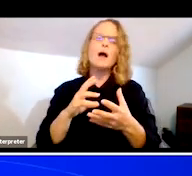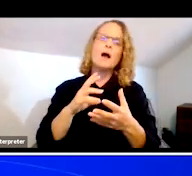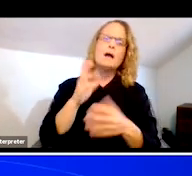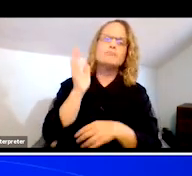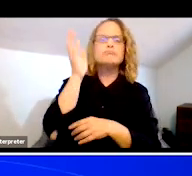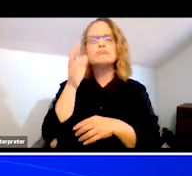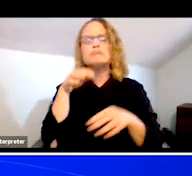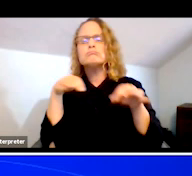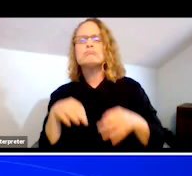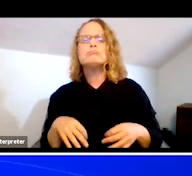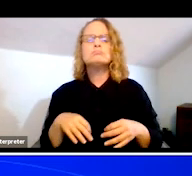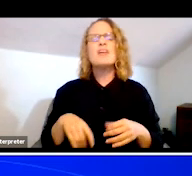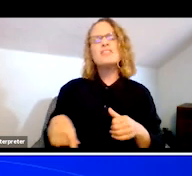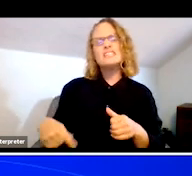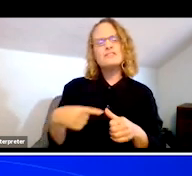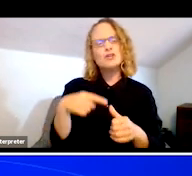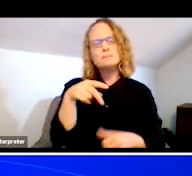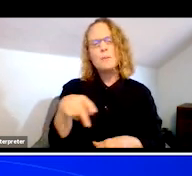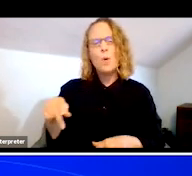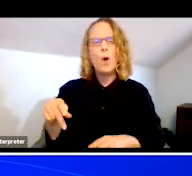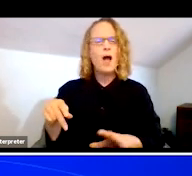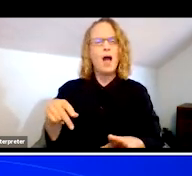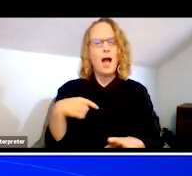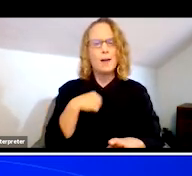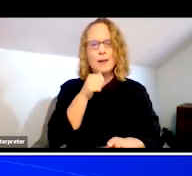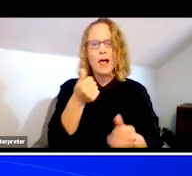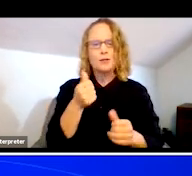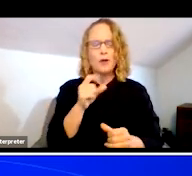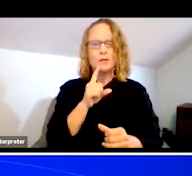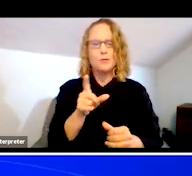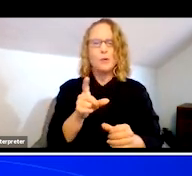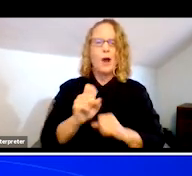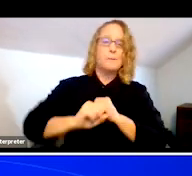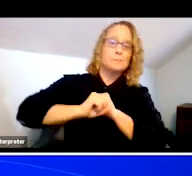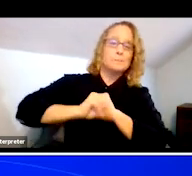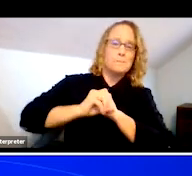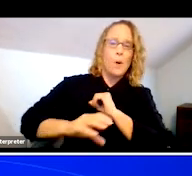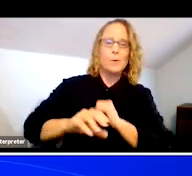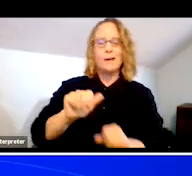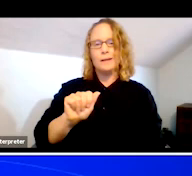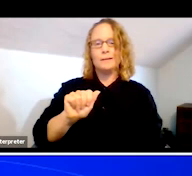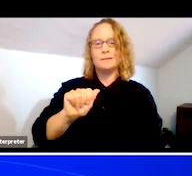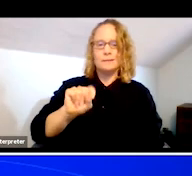Thank you. Okay, if I could get my first slide, thank you. It's an honor to be here with all of you.